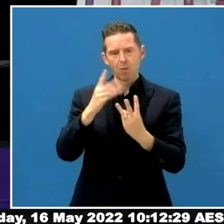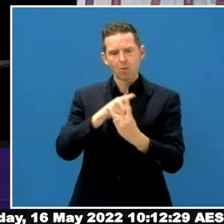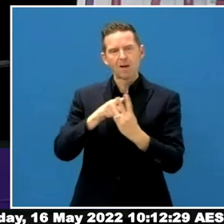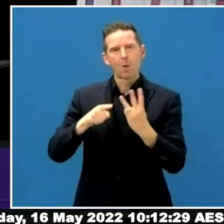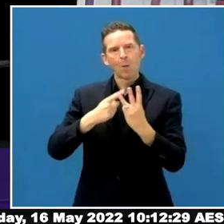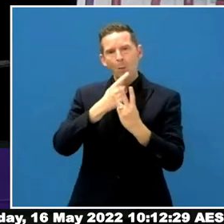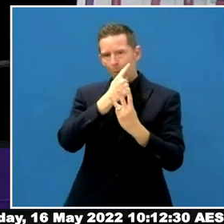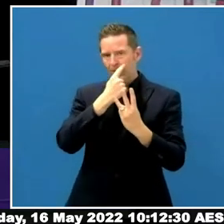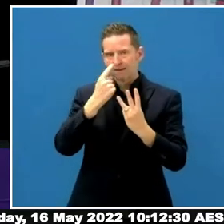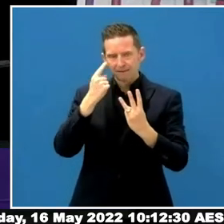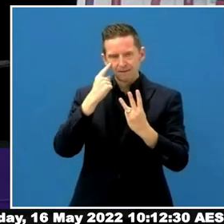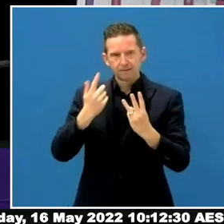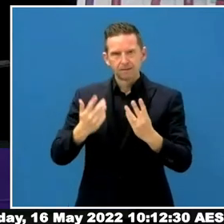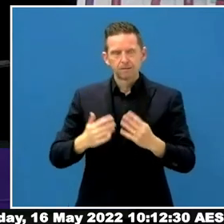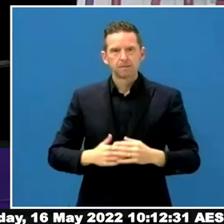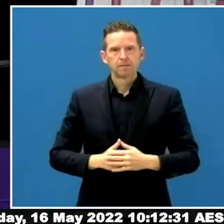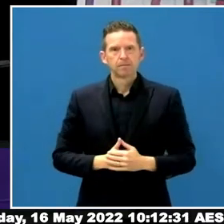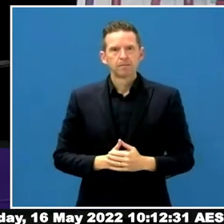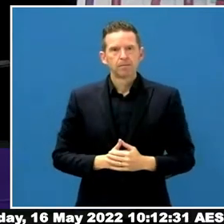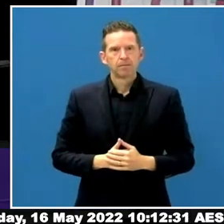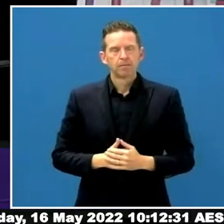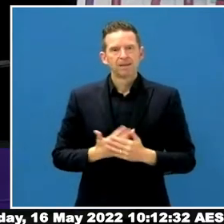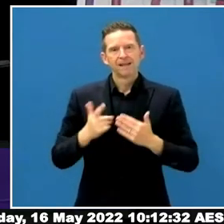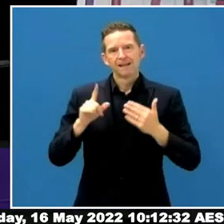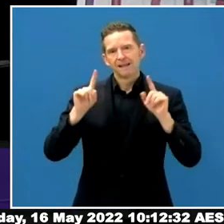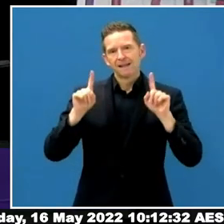starting with the witness who will go under the name of Suzie.